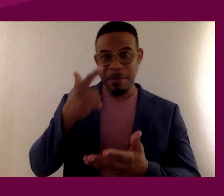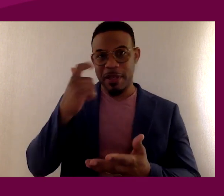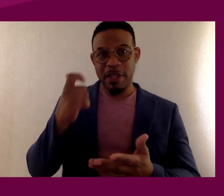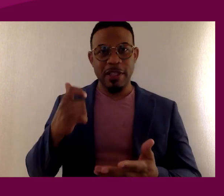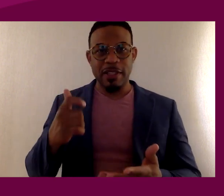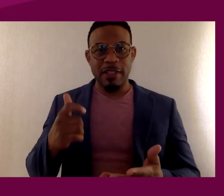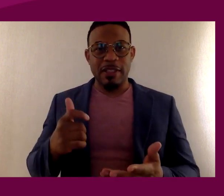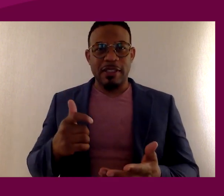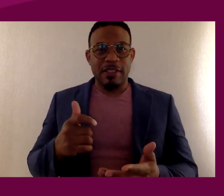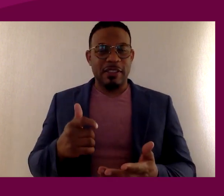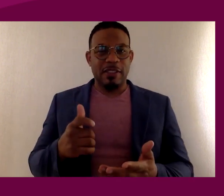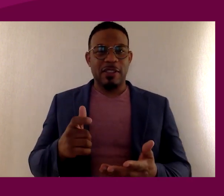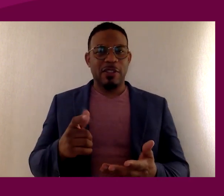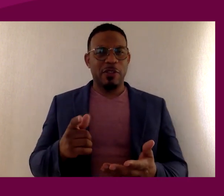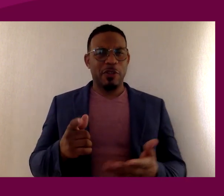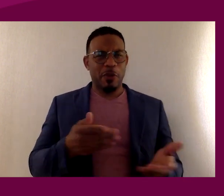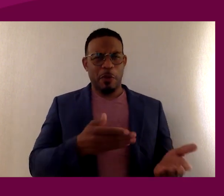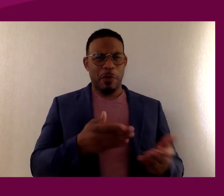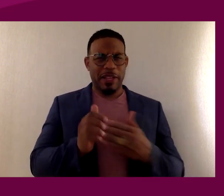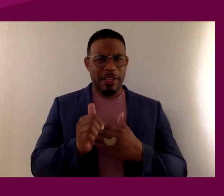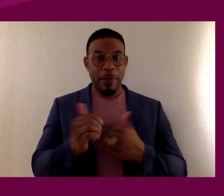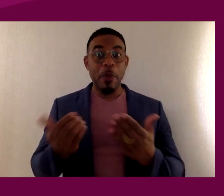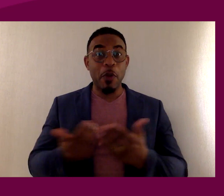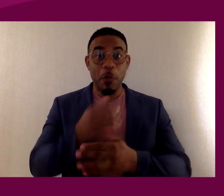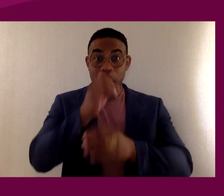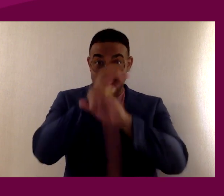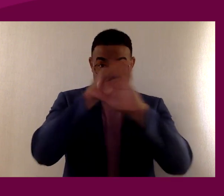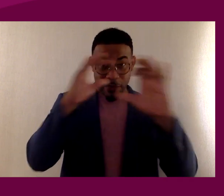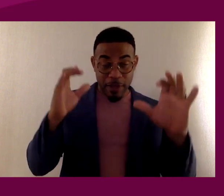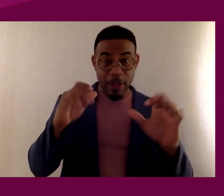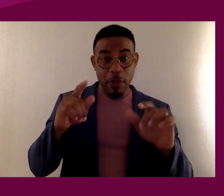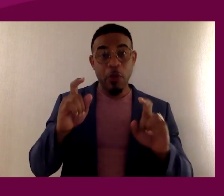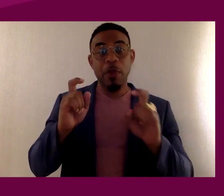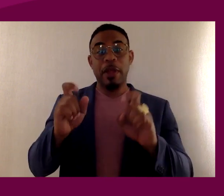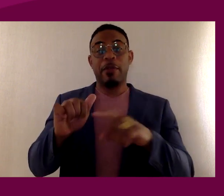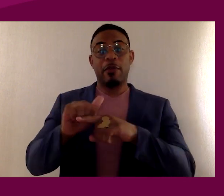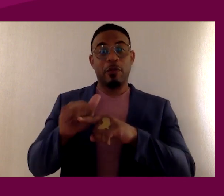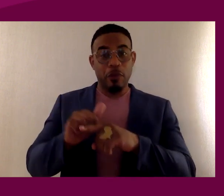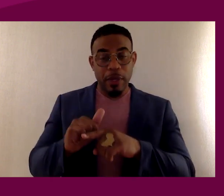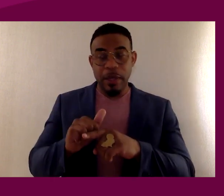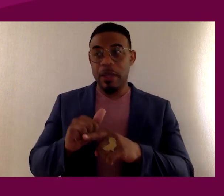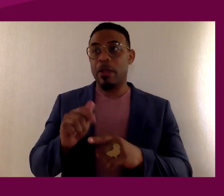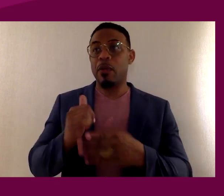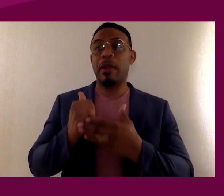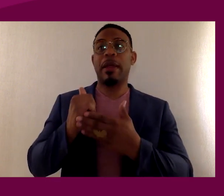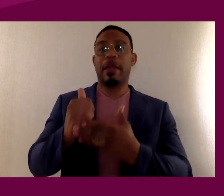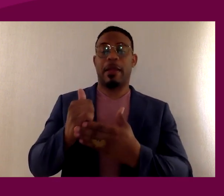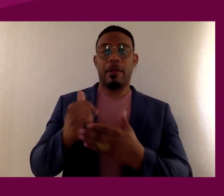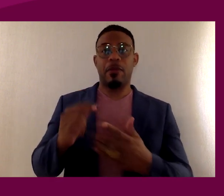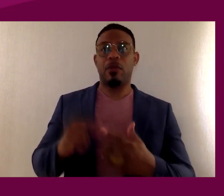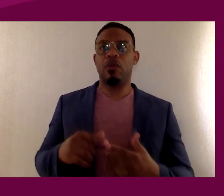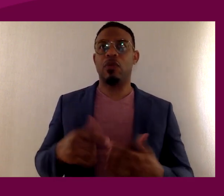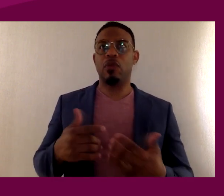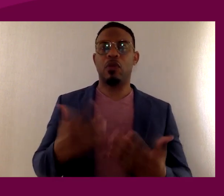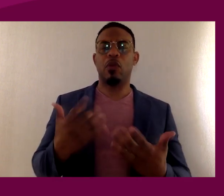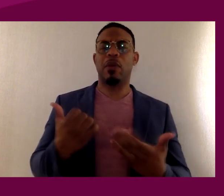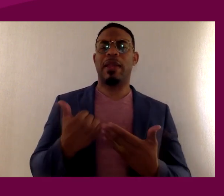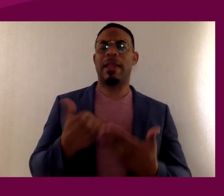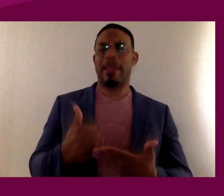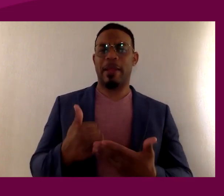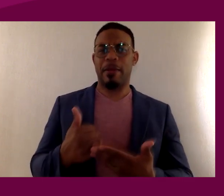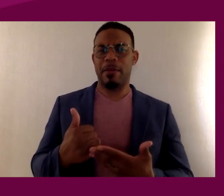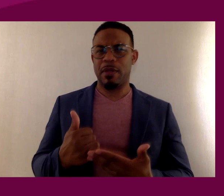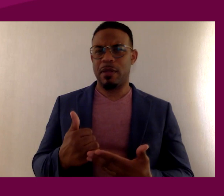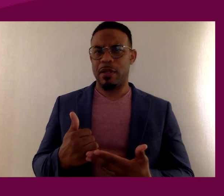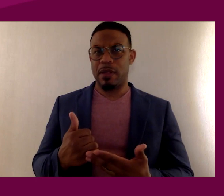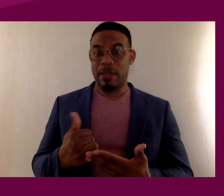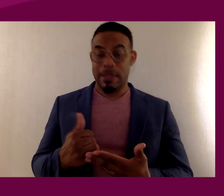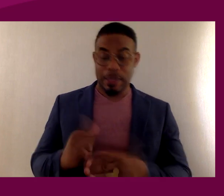their leadership. Because you bring the leadership a new vision, you give them training and you want